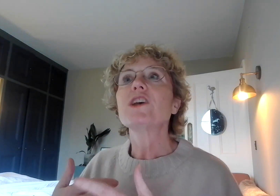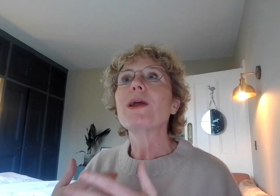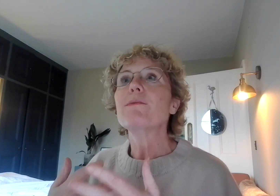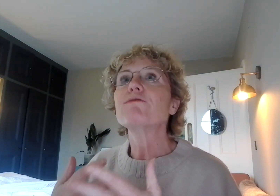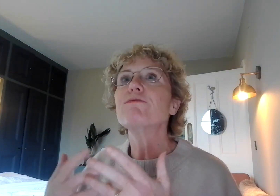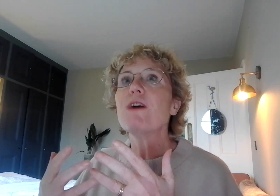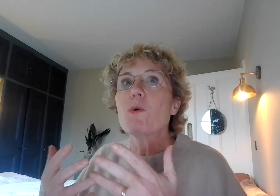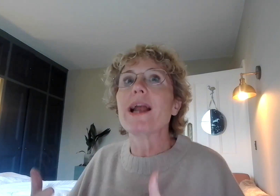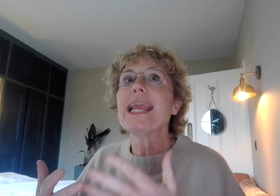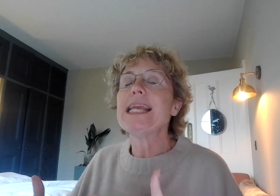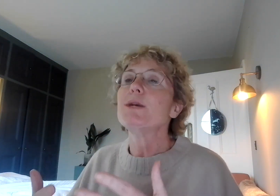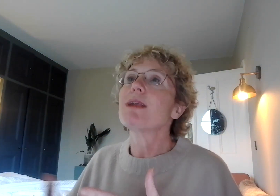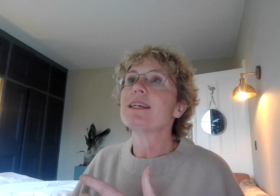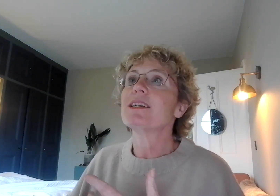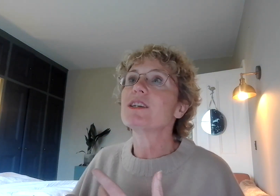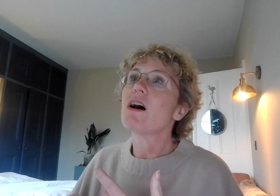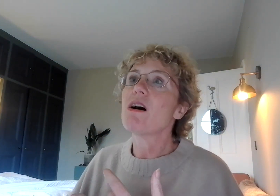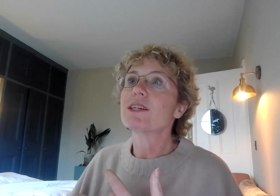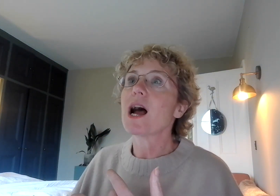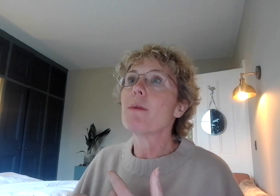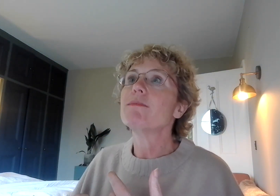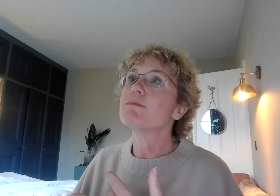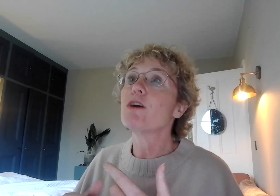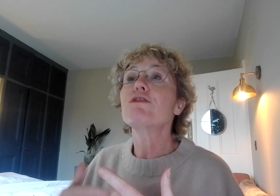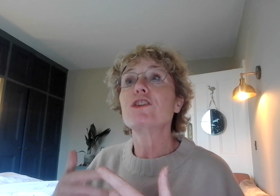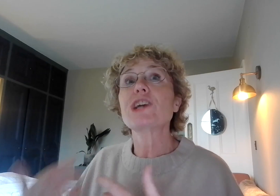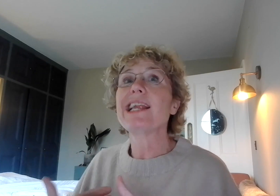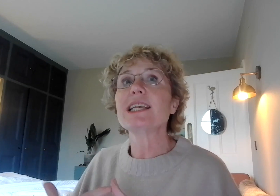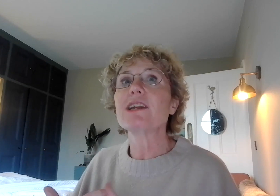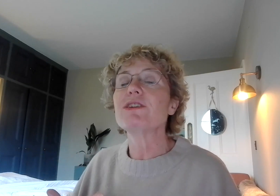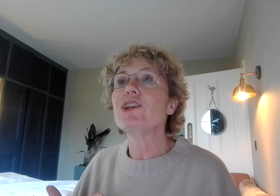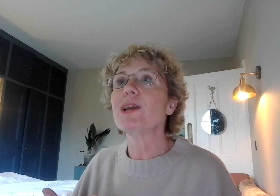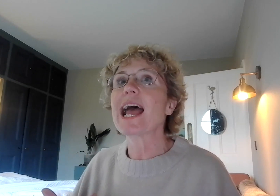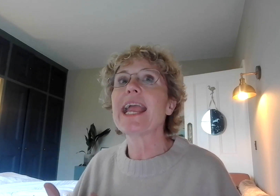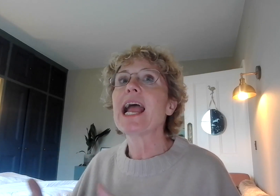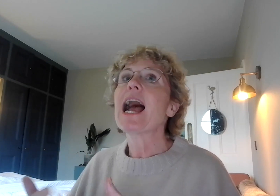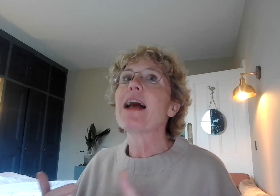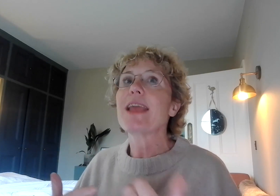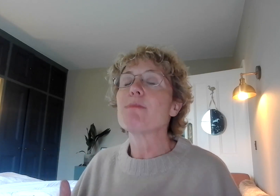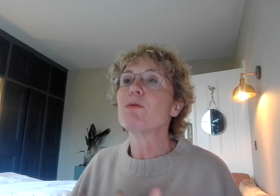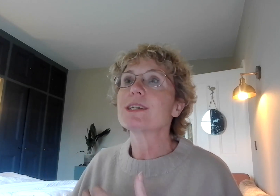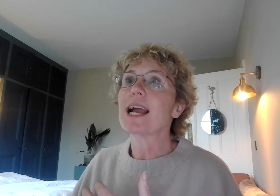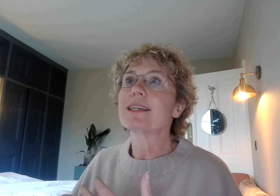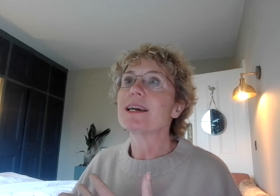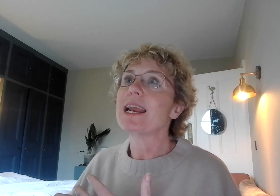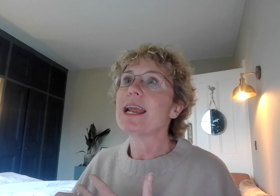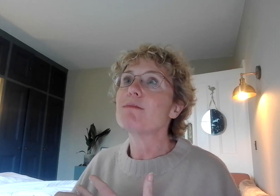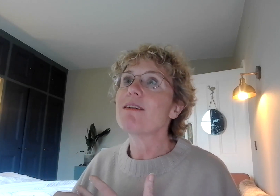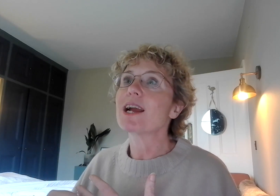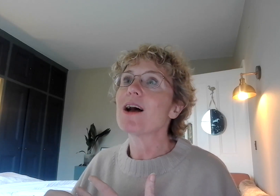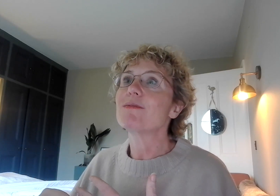So, it was quite an easy place to start, both for the train sector in the UK and the airport sector in the United Kingdom.